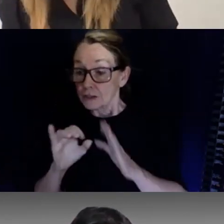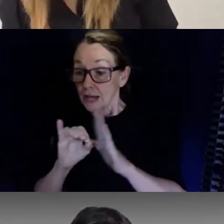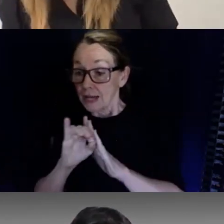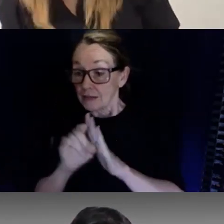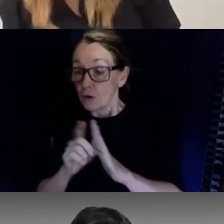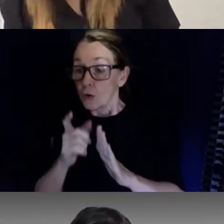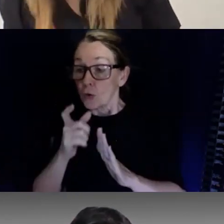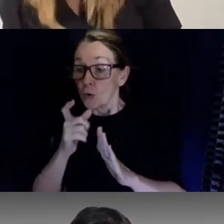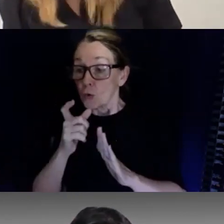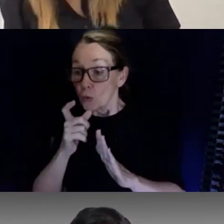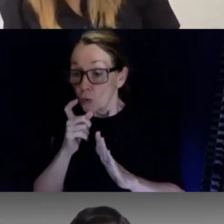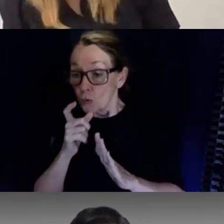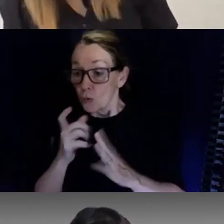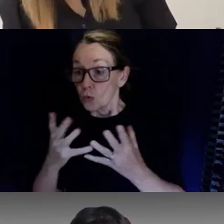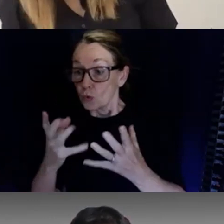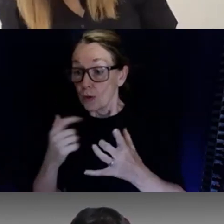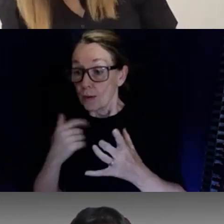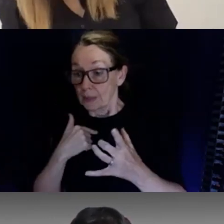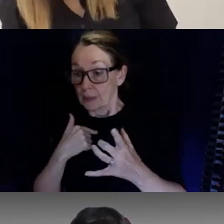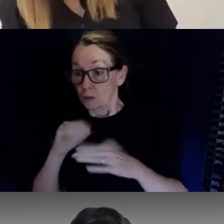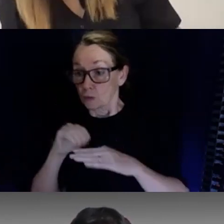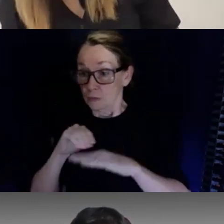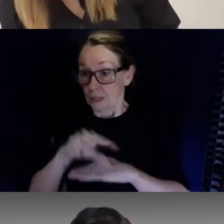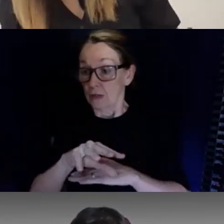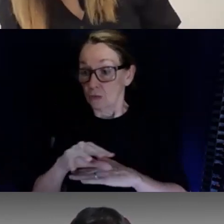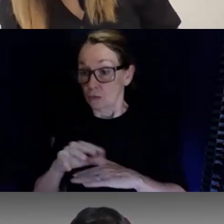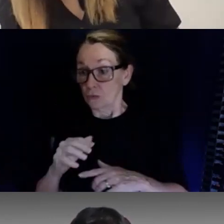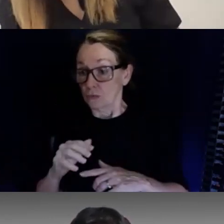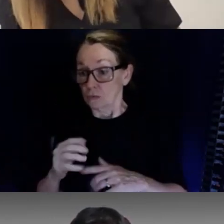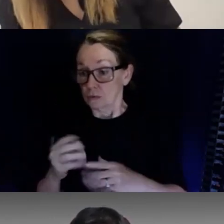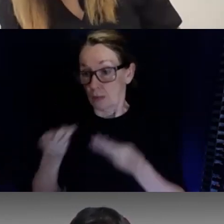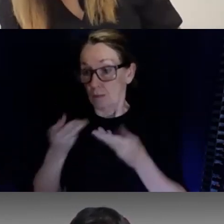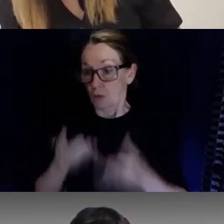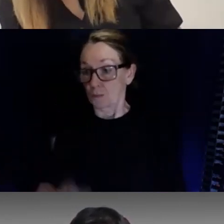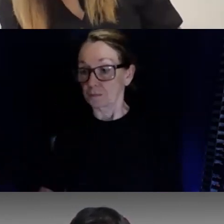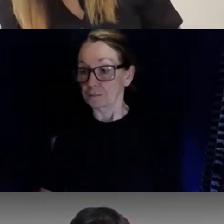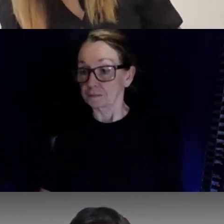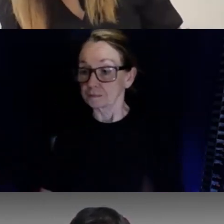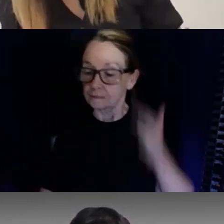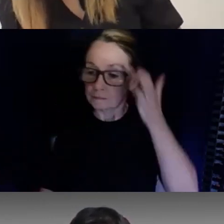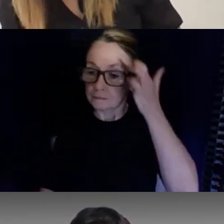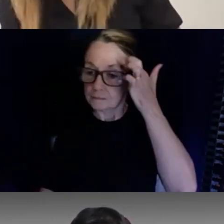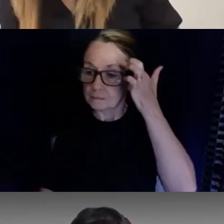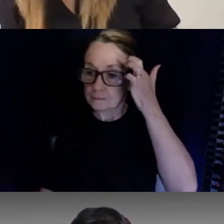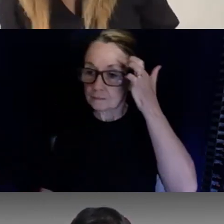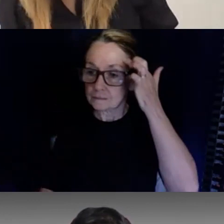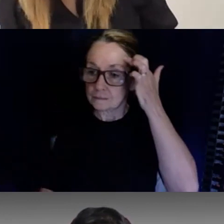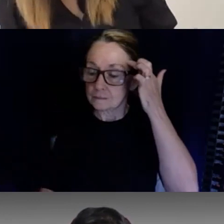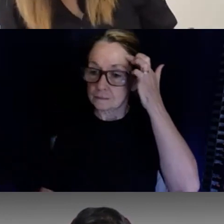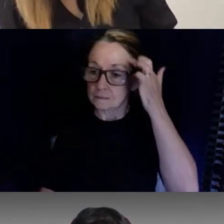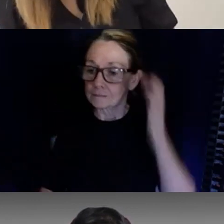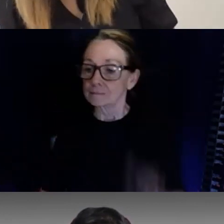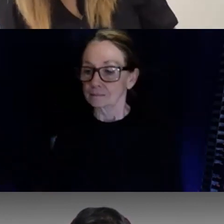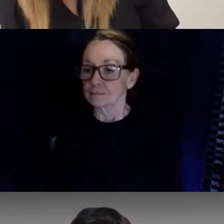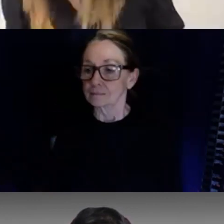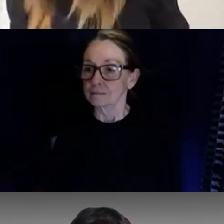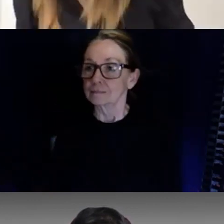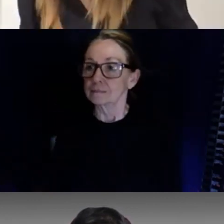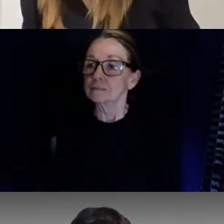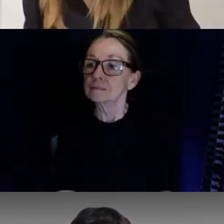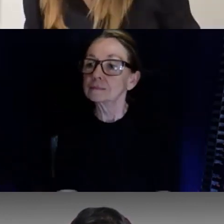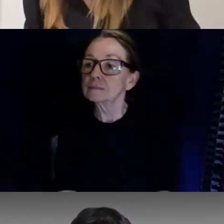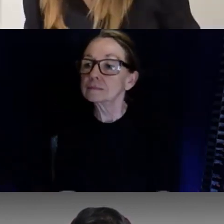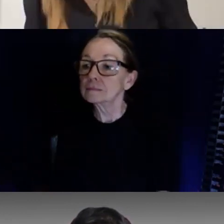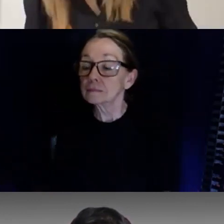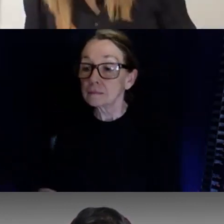THANK YOU, CARMEN.